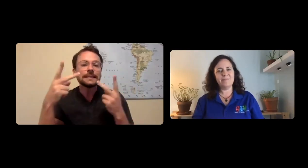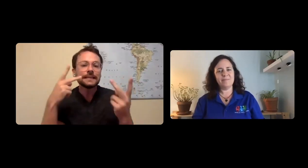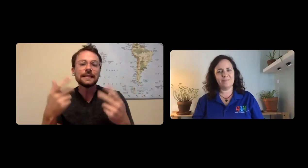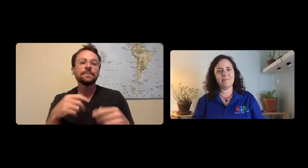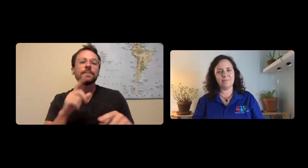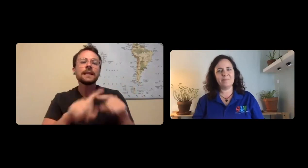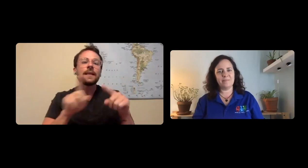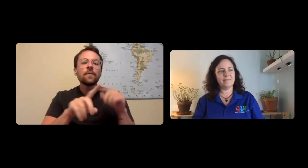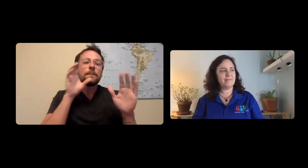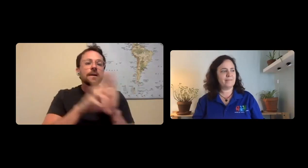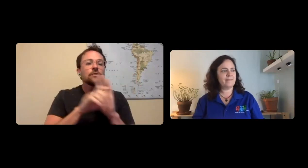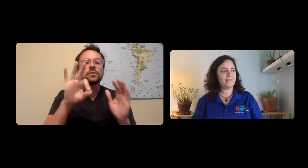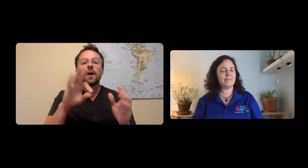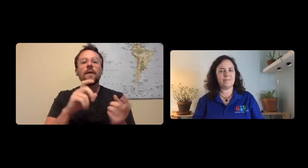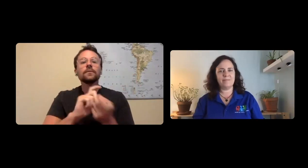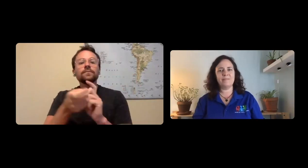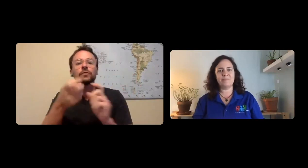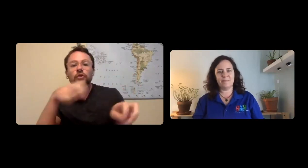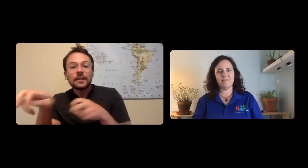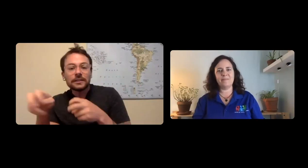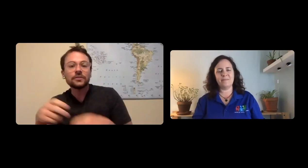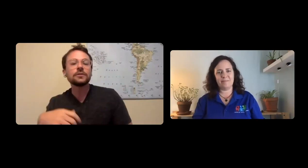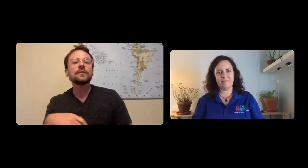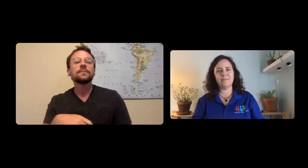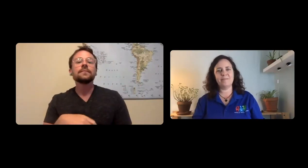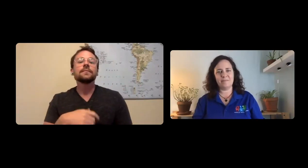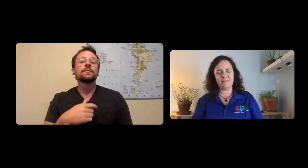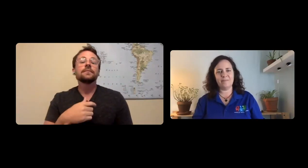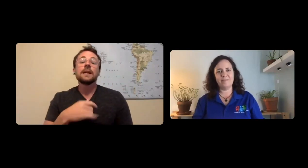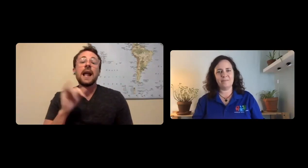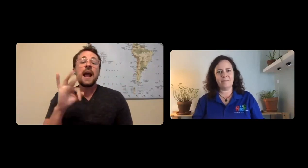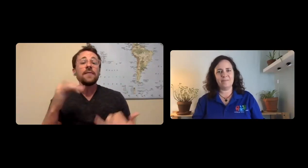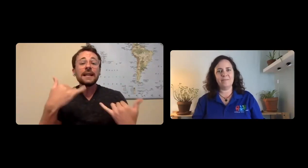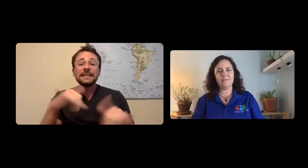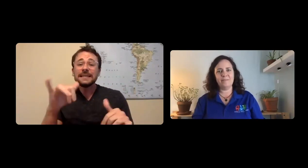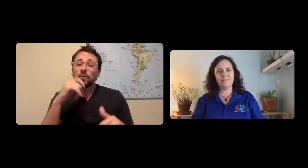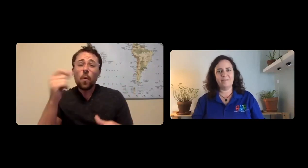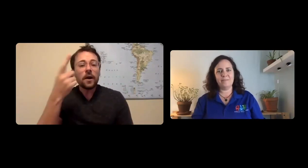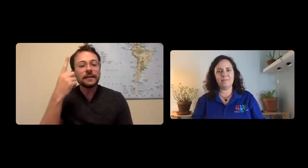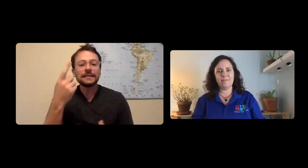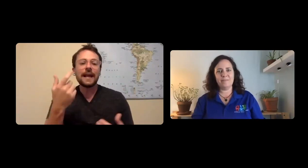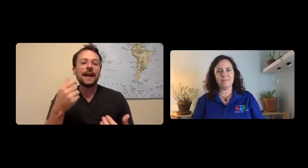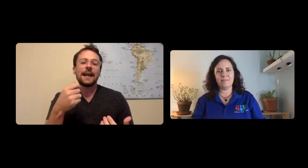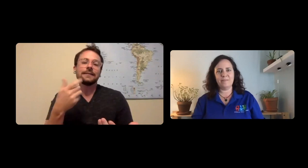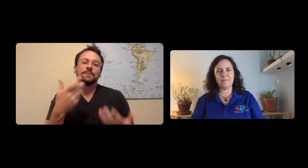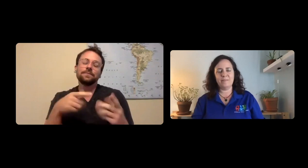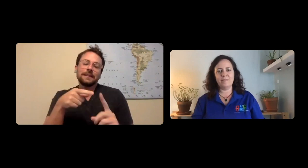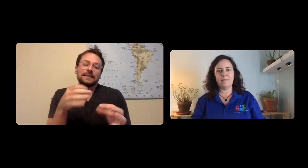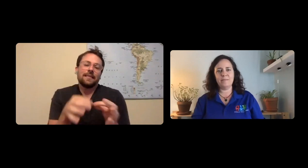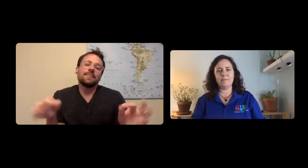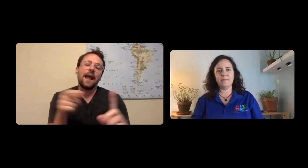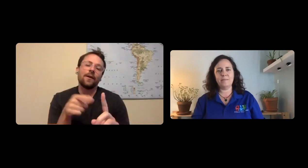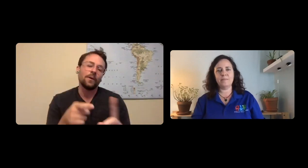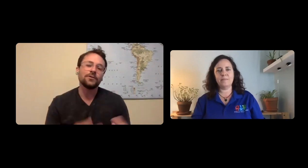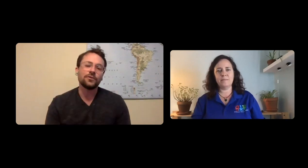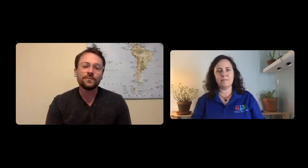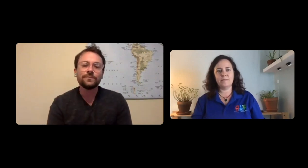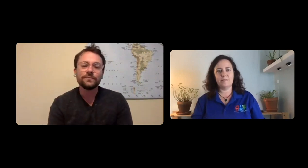But pictures, especially, visual representations of the gender spectrum are going to be really important for all Deaf children.